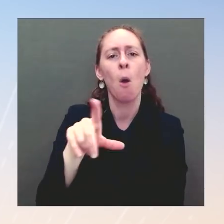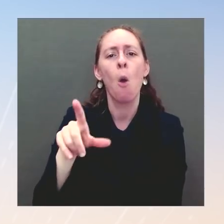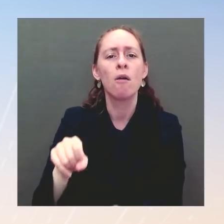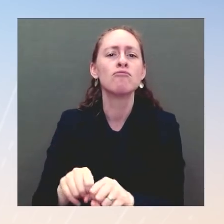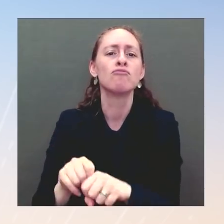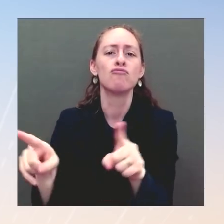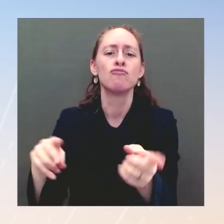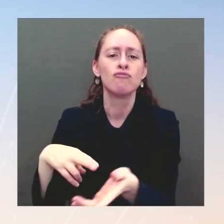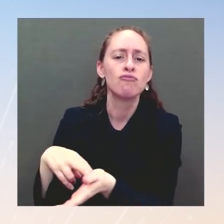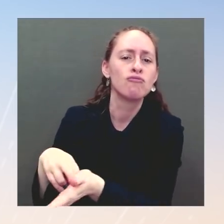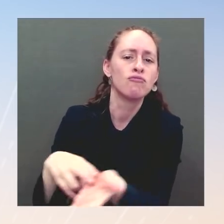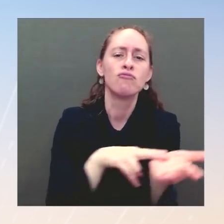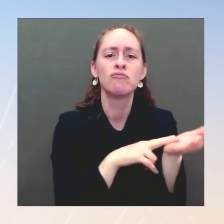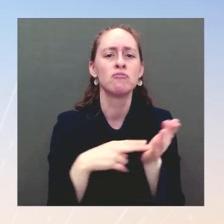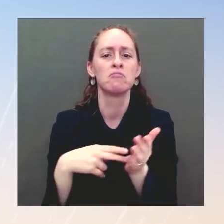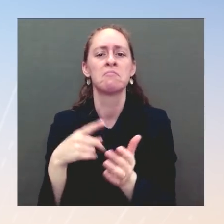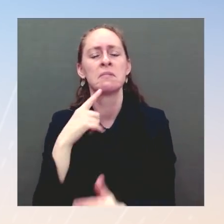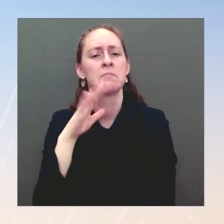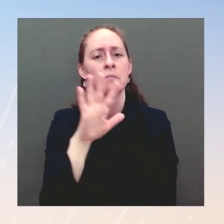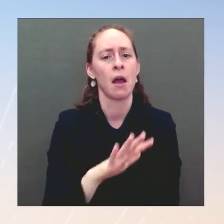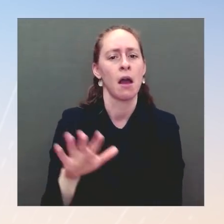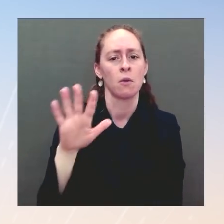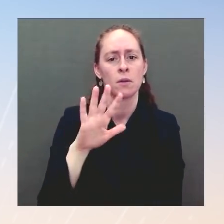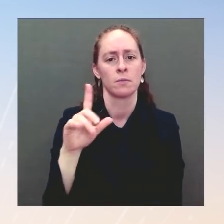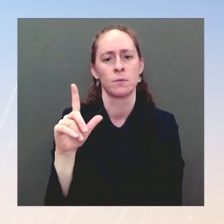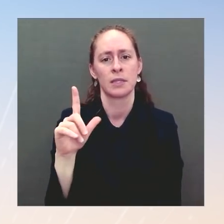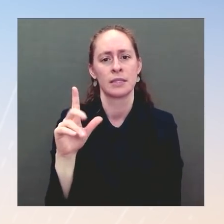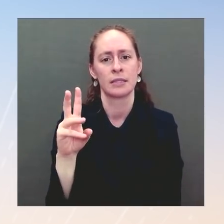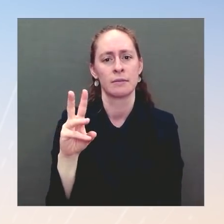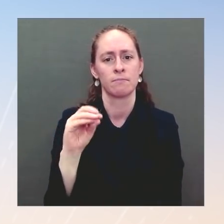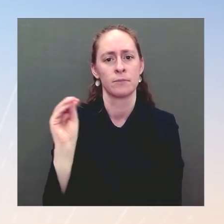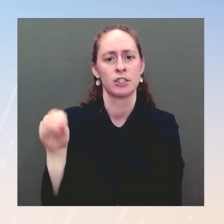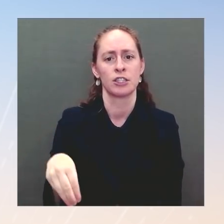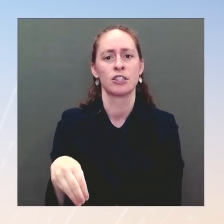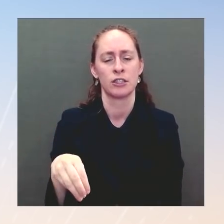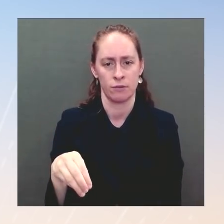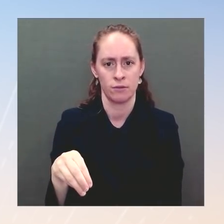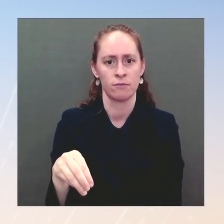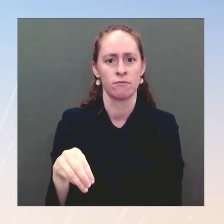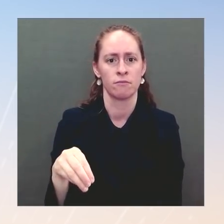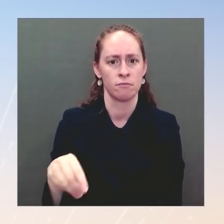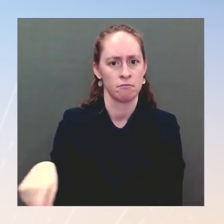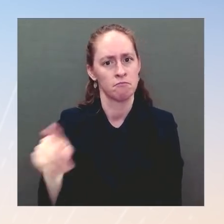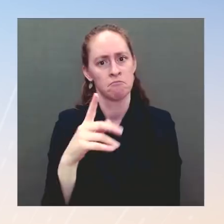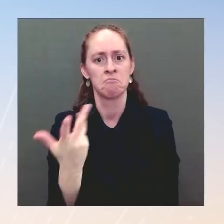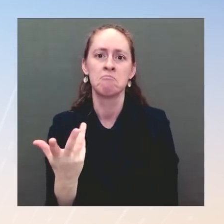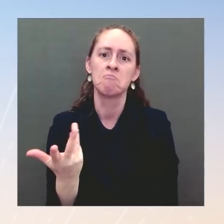gas prices, other economic ripples -- has the White House done enough to prepare Americans for what the U.S. role could be